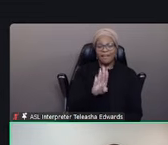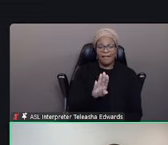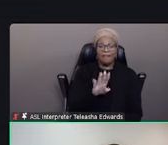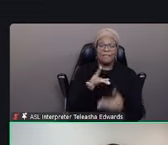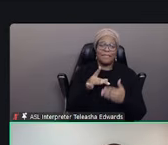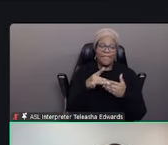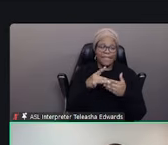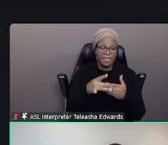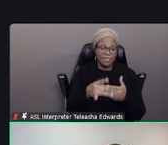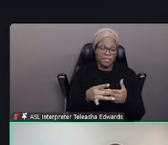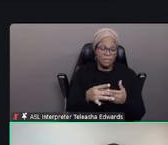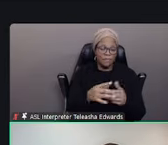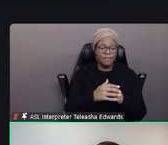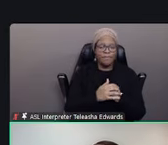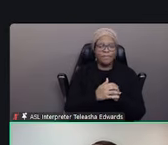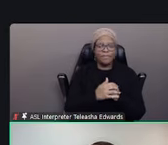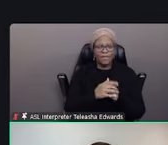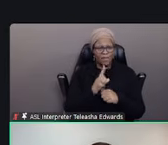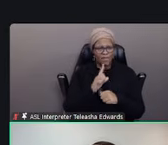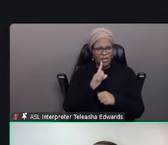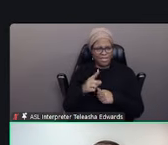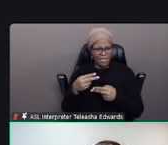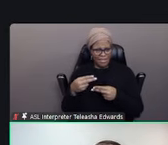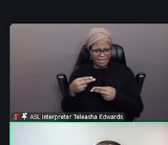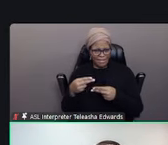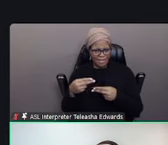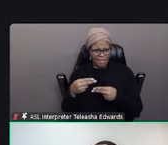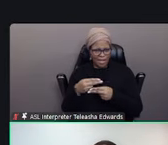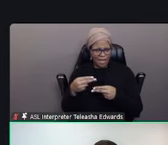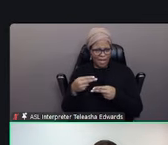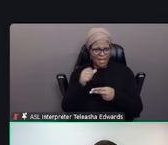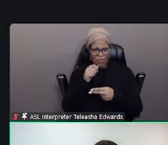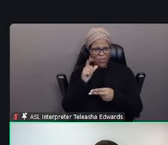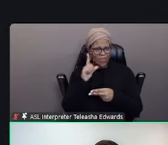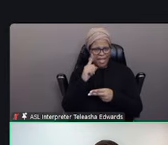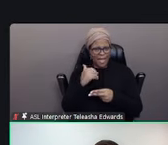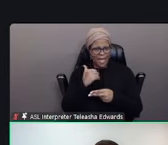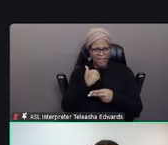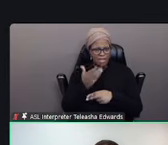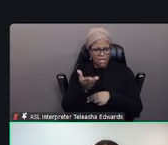is a slide and I don't believe I have it with me. Um but you can access it access